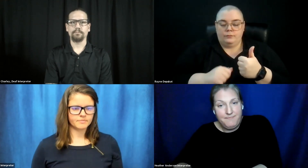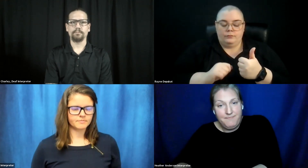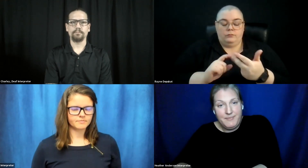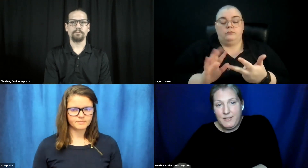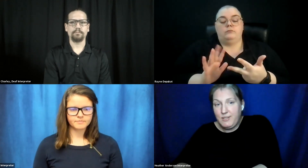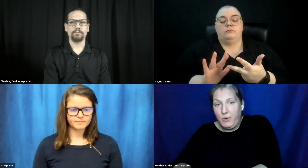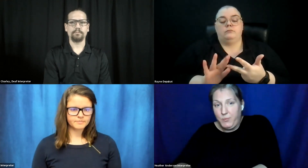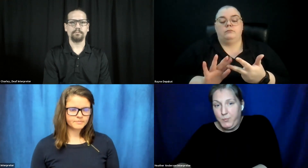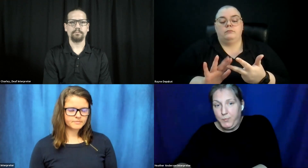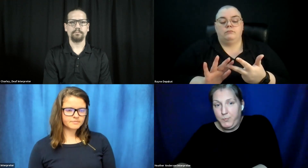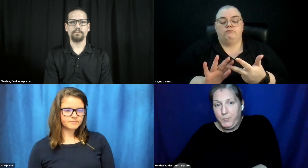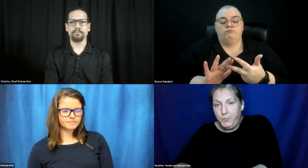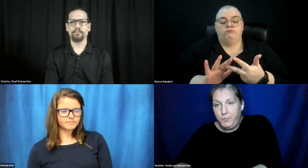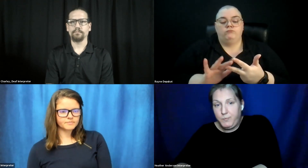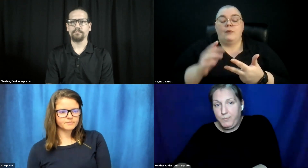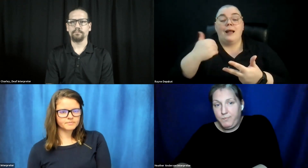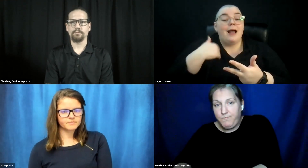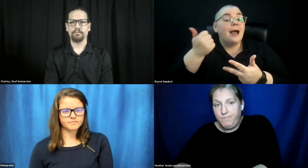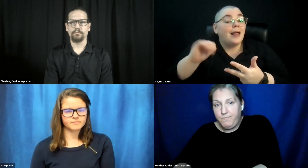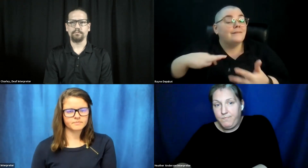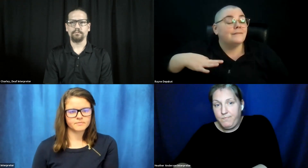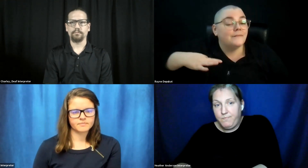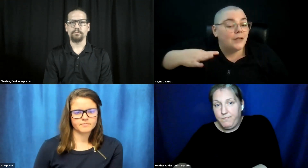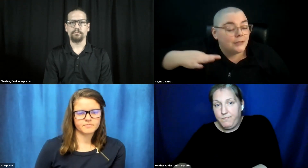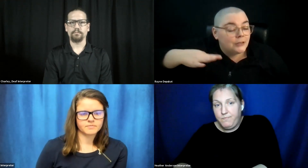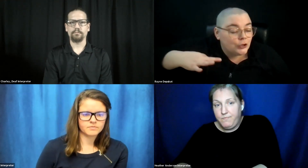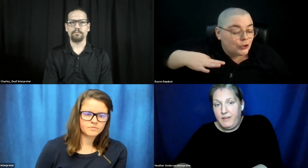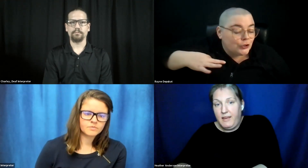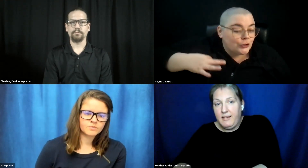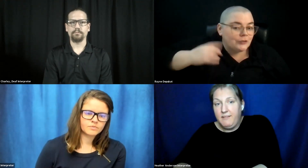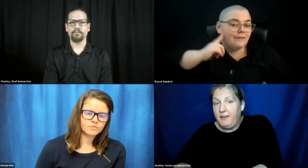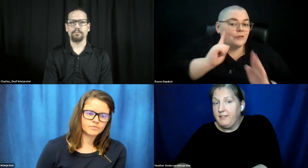So,